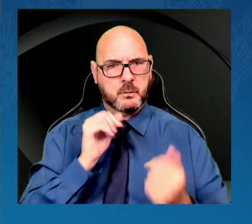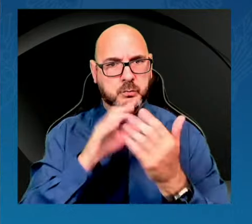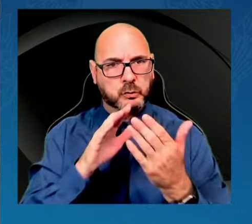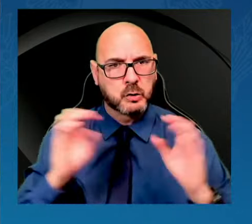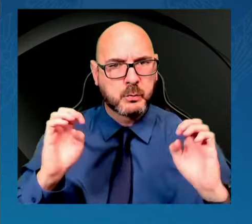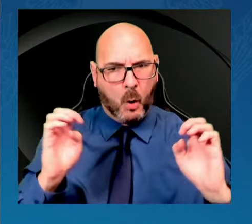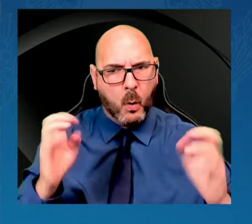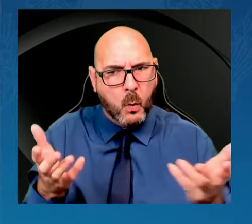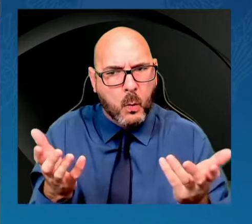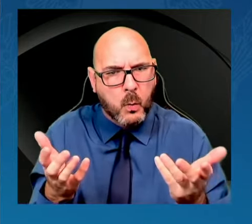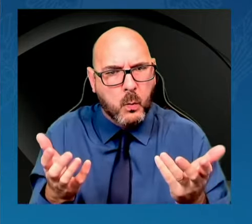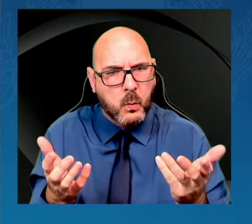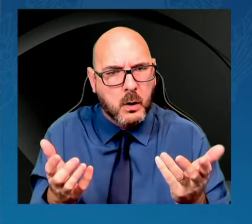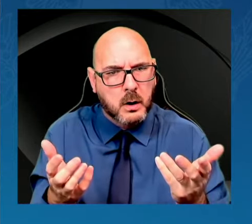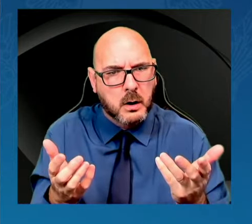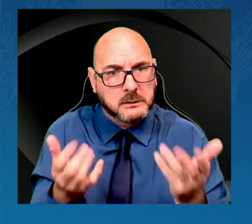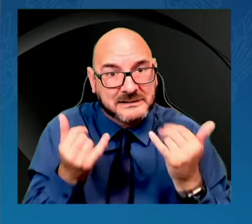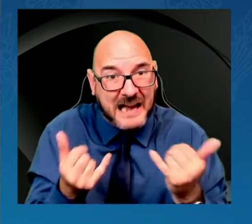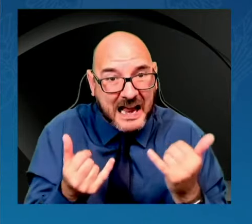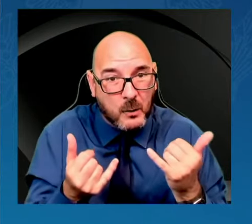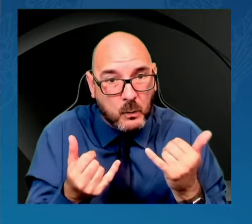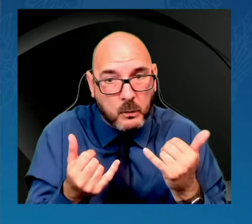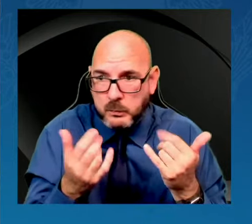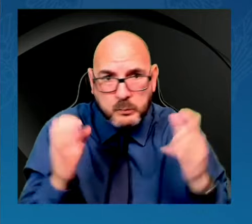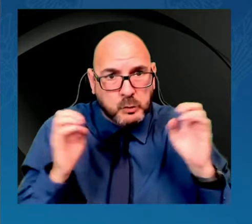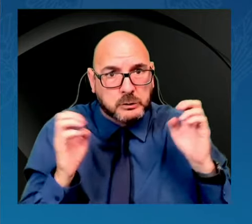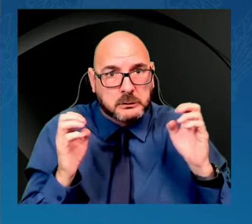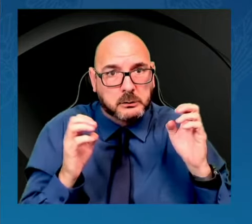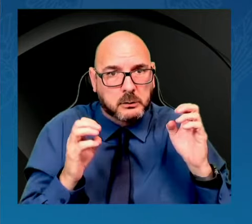which means for many states that are coastal in particular,